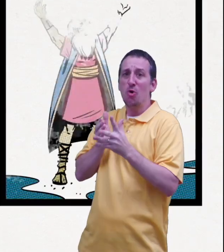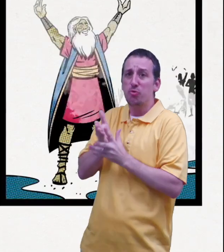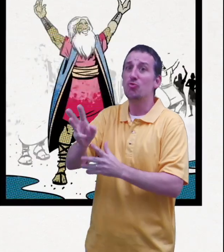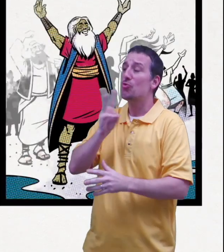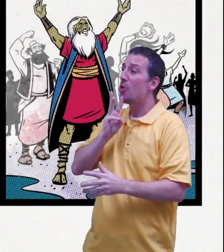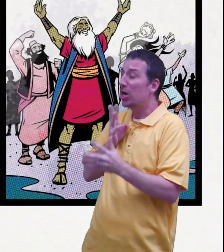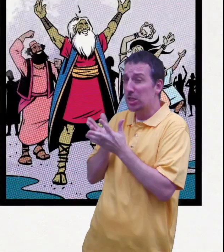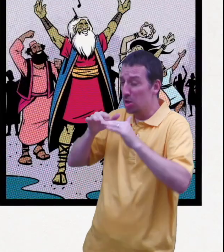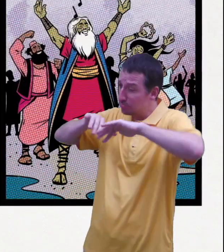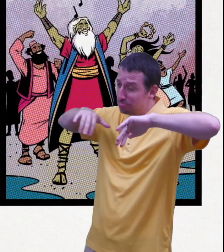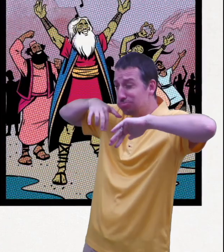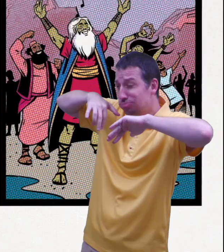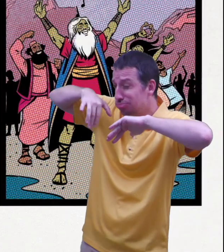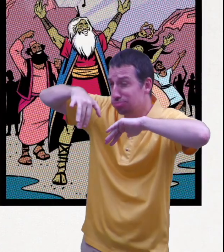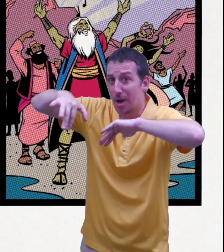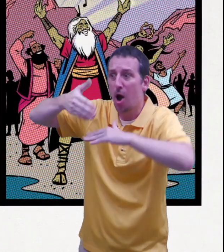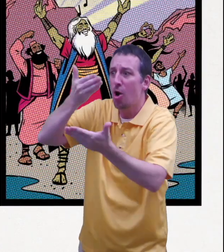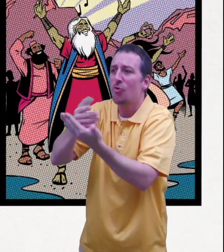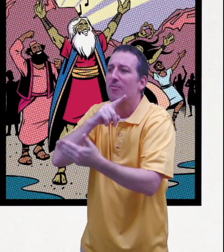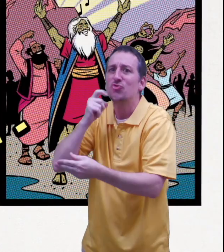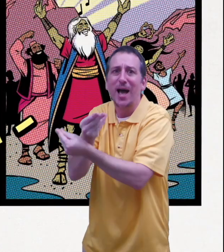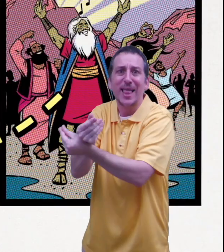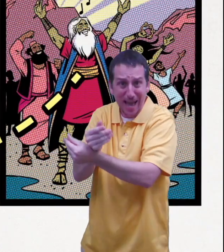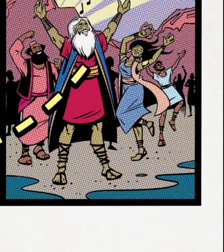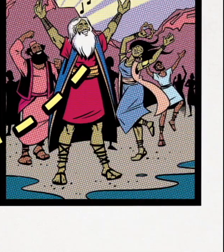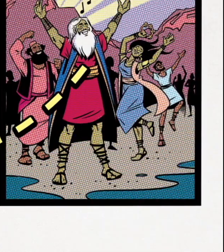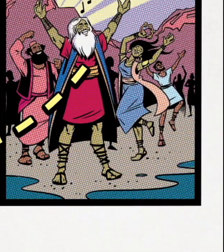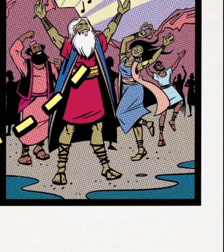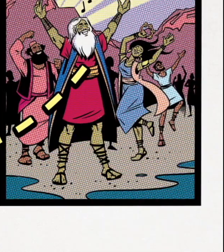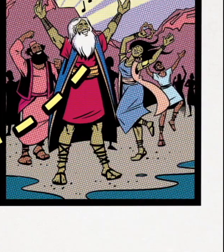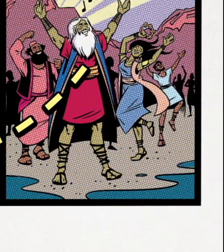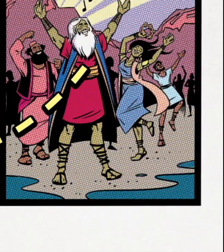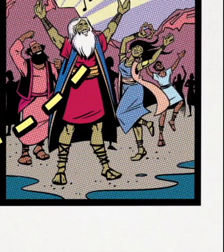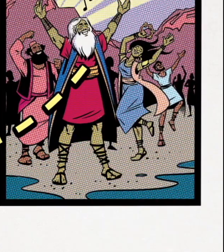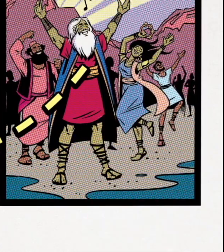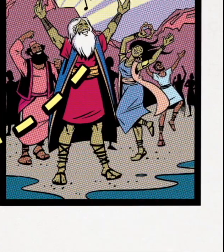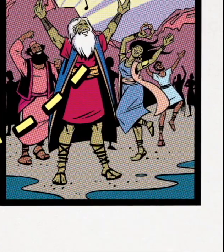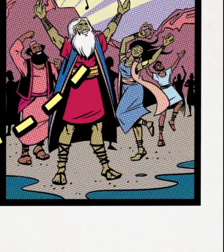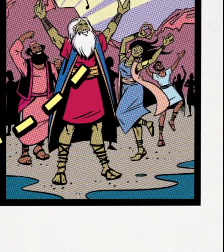by leading them through the waters onto dry land. While Pharaoh and his army is destroyed.